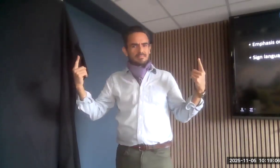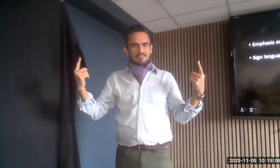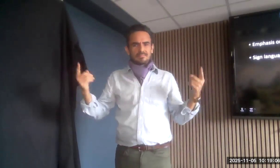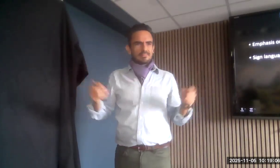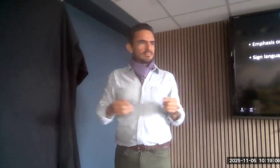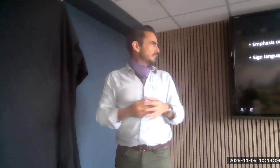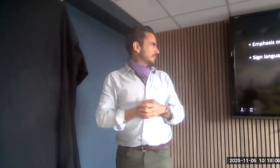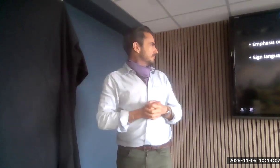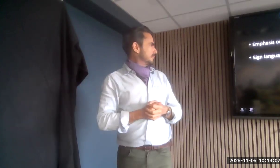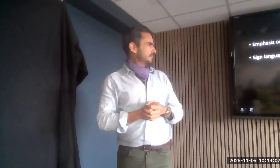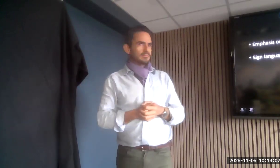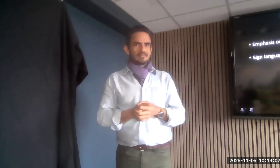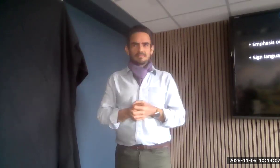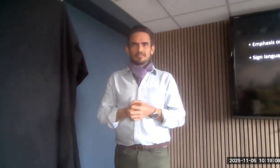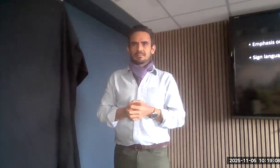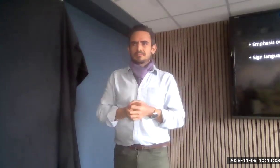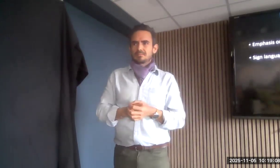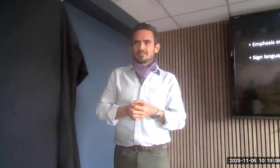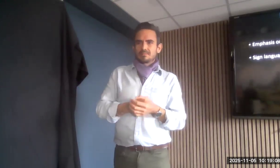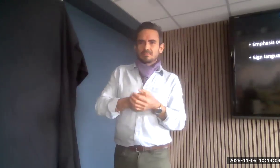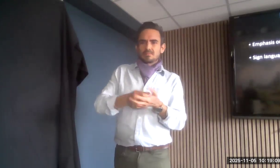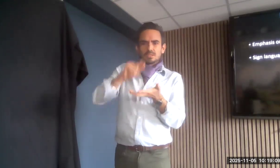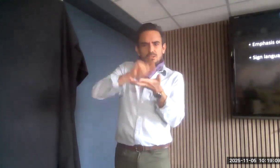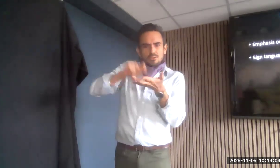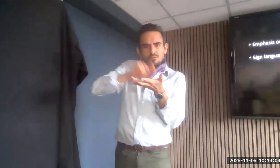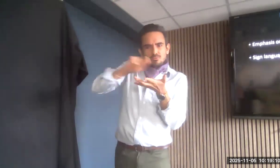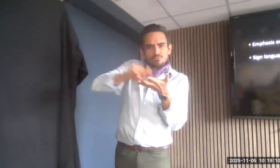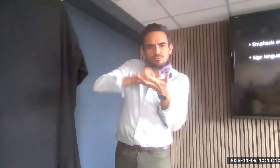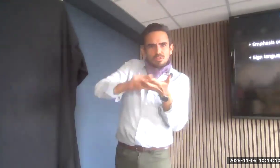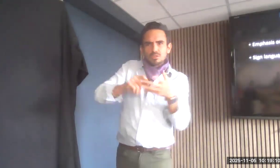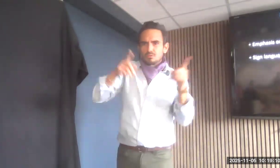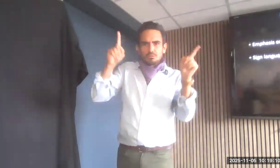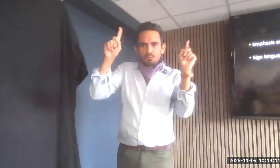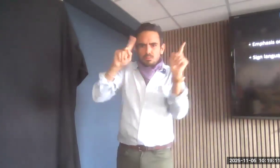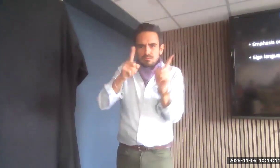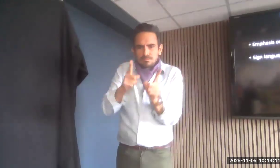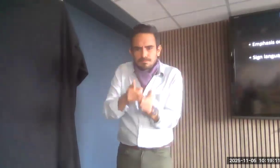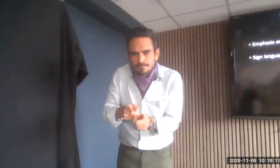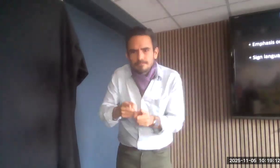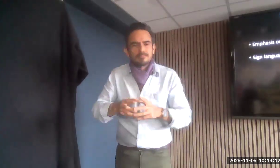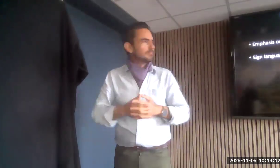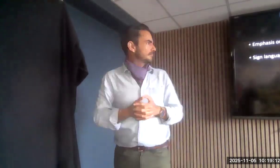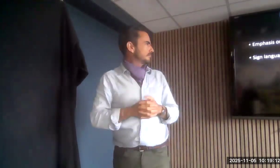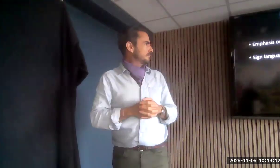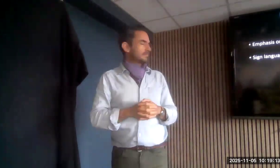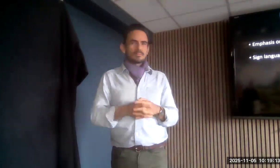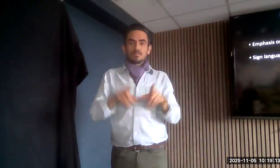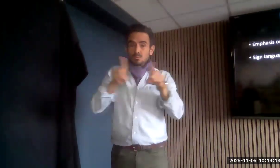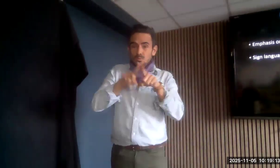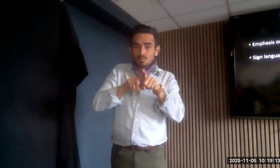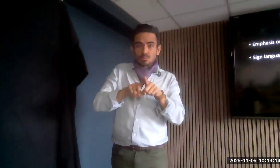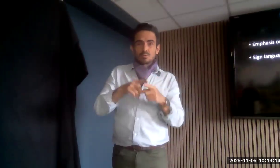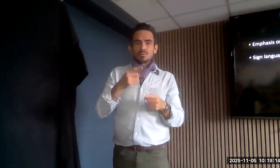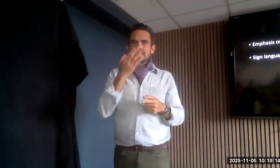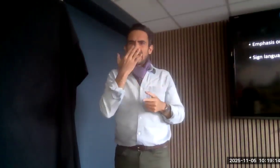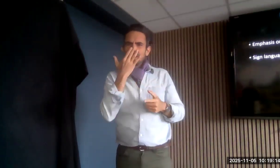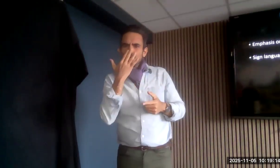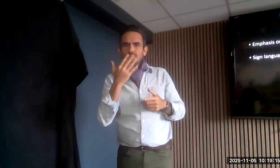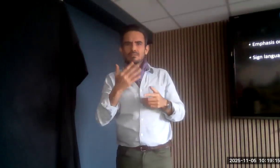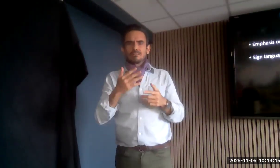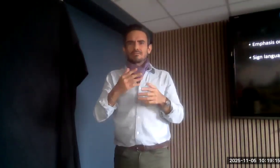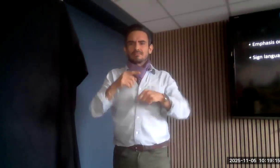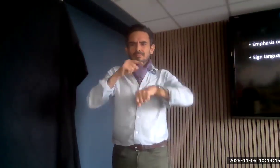Sign languages have far fewer written records.